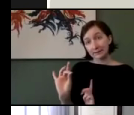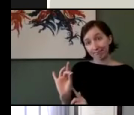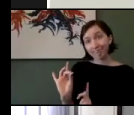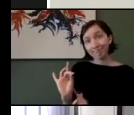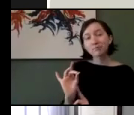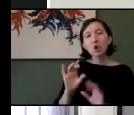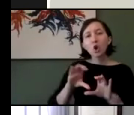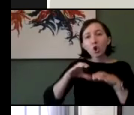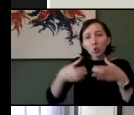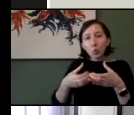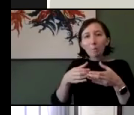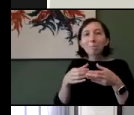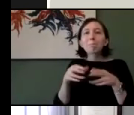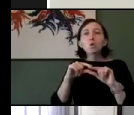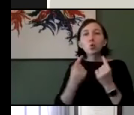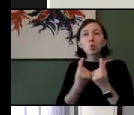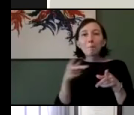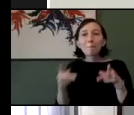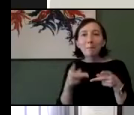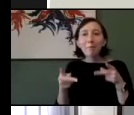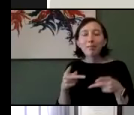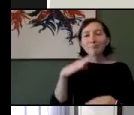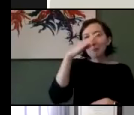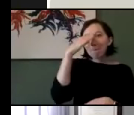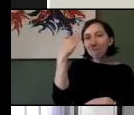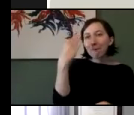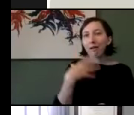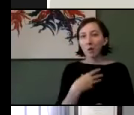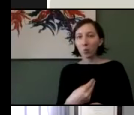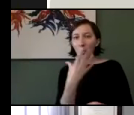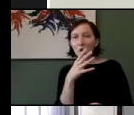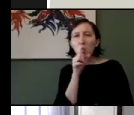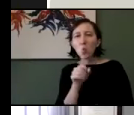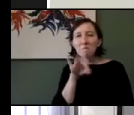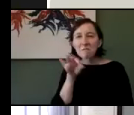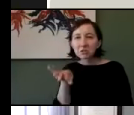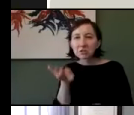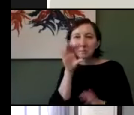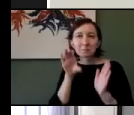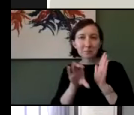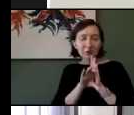a black and white photo. It has a caption underneath that says California 1918.